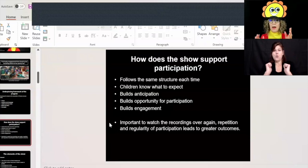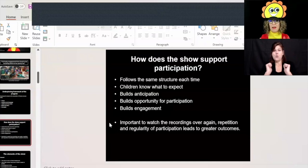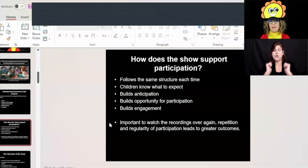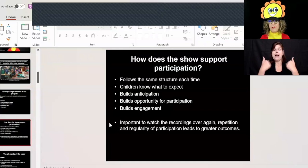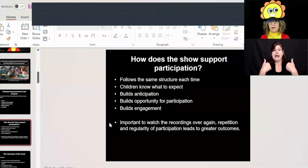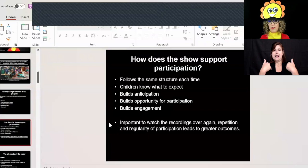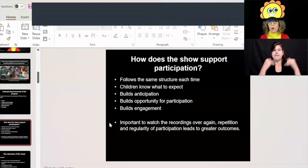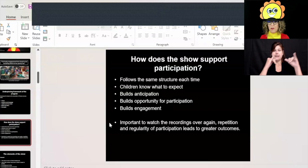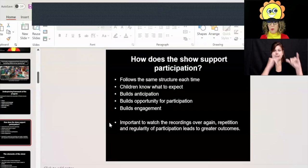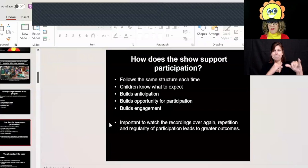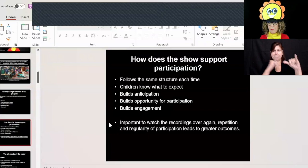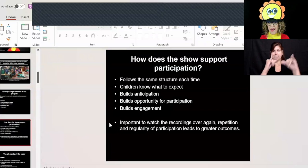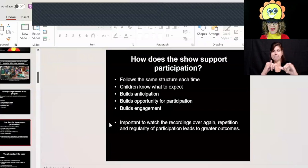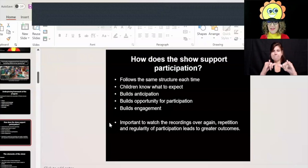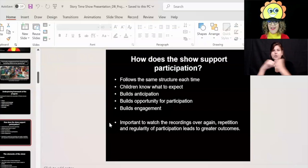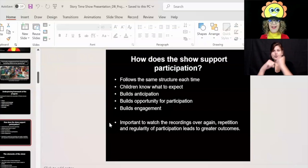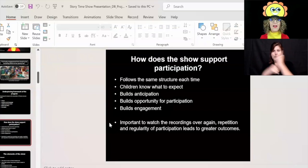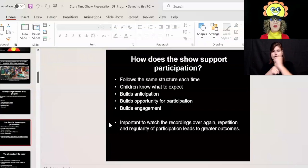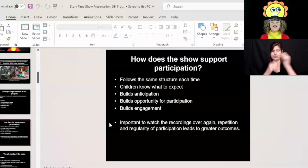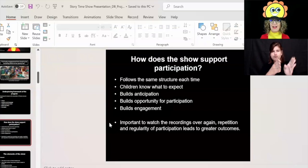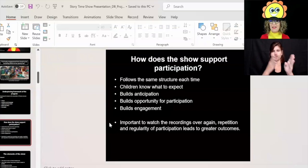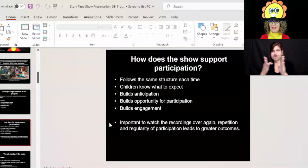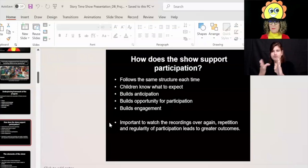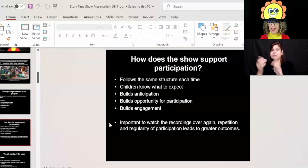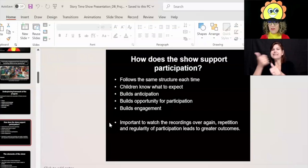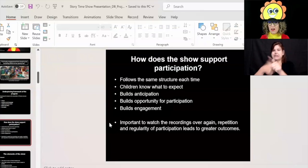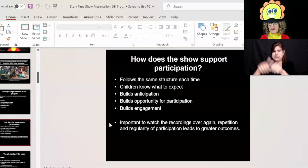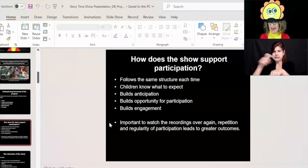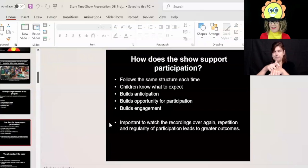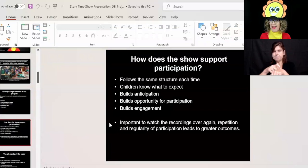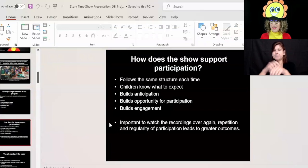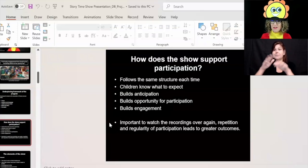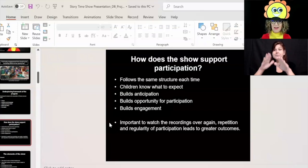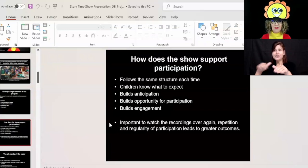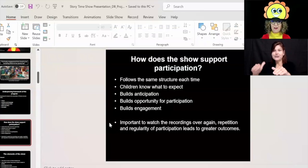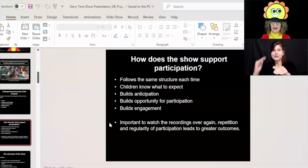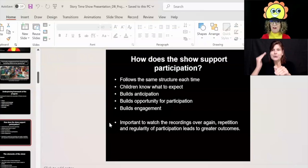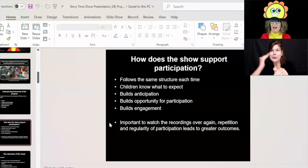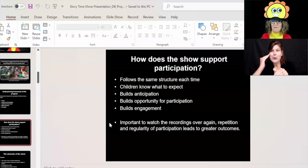That means the children know what to expect, it builds anticipation and excitement.